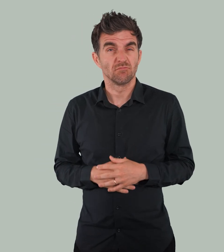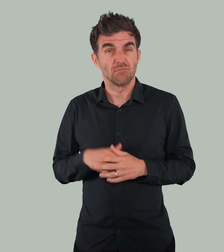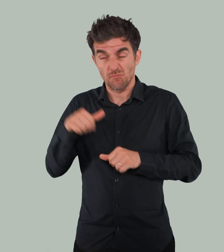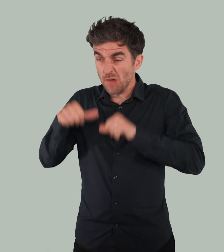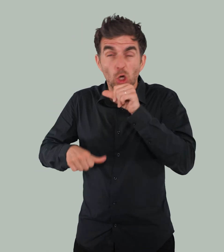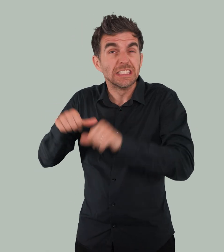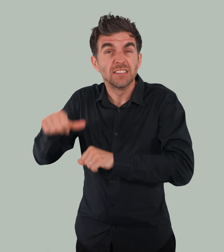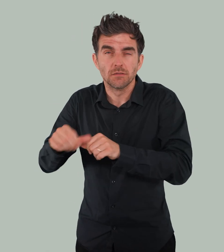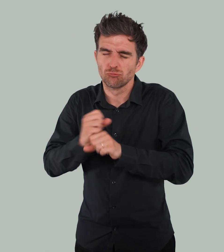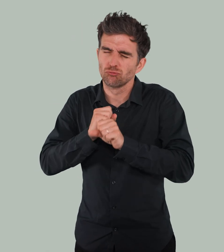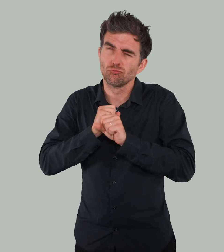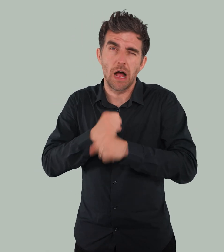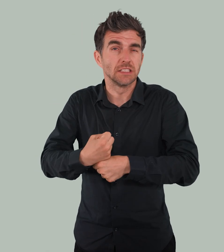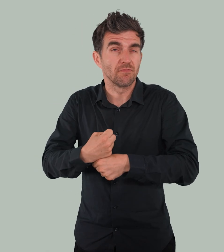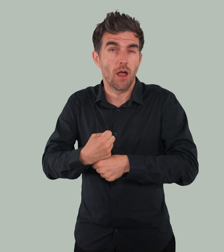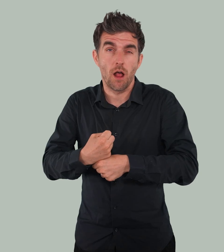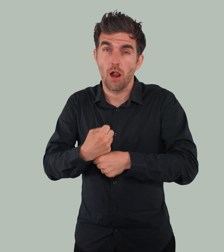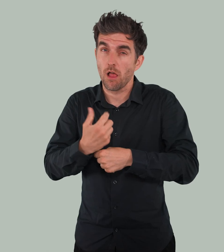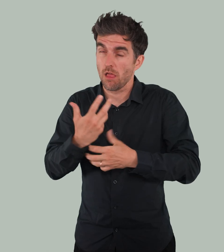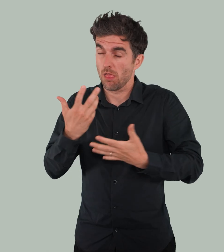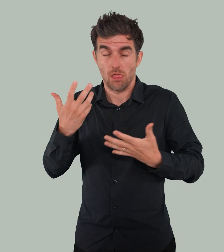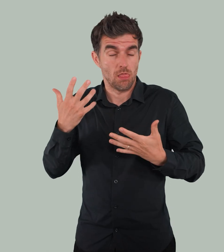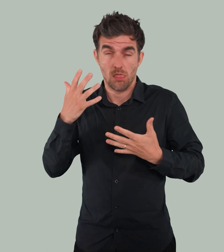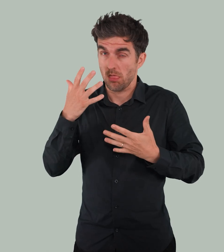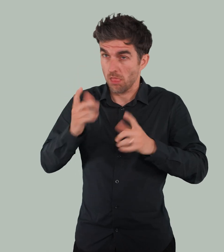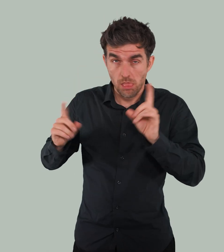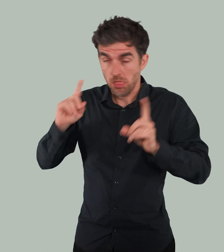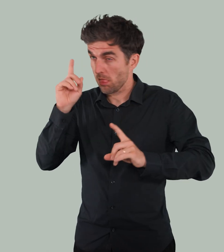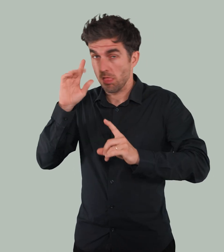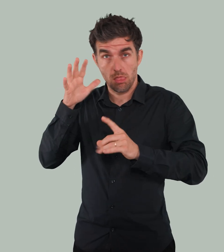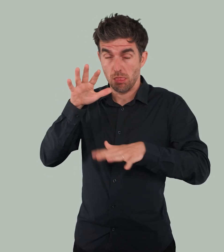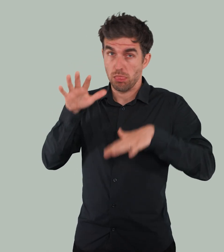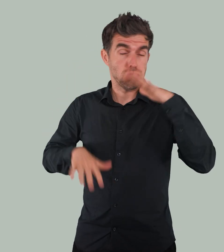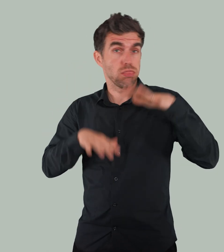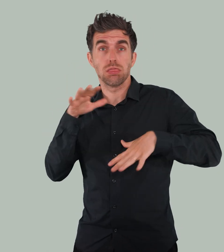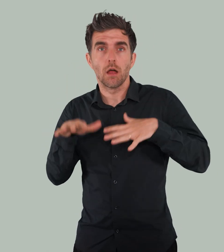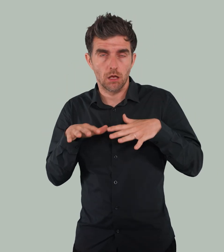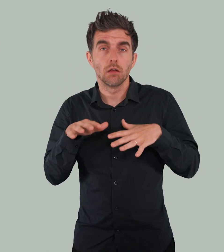Stressful and destabilising process: